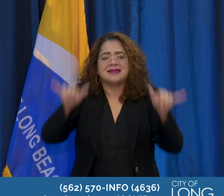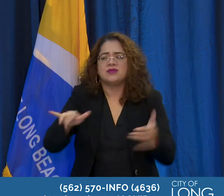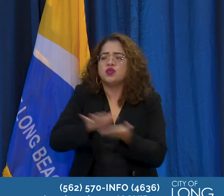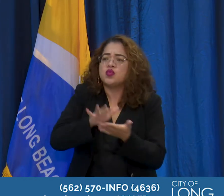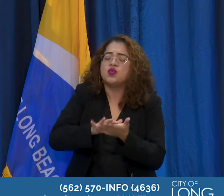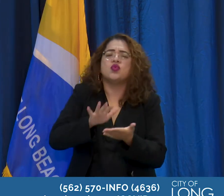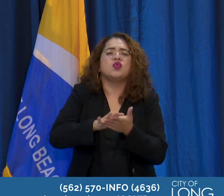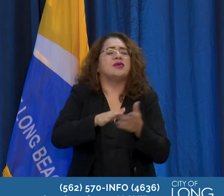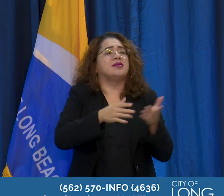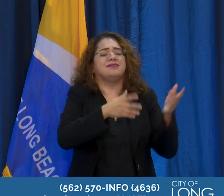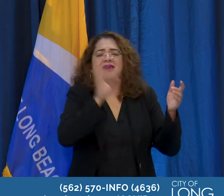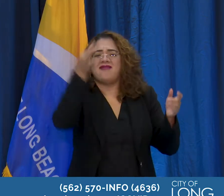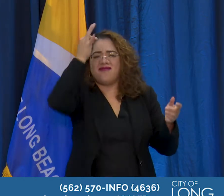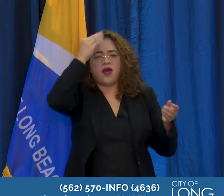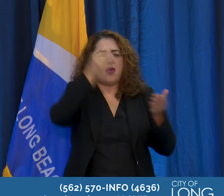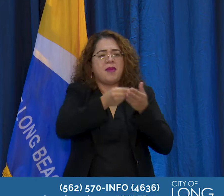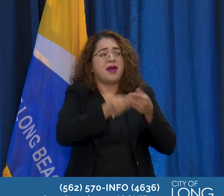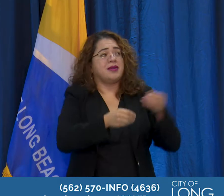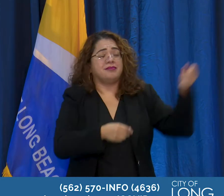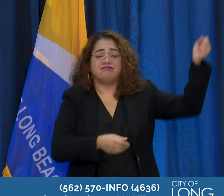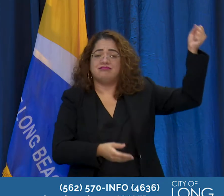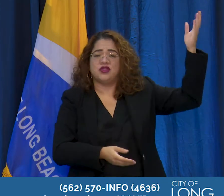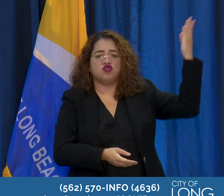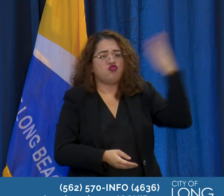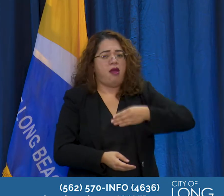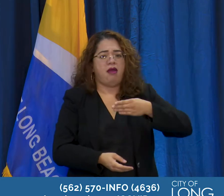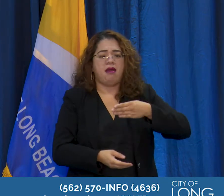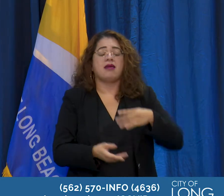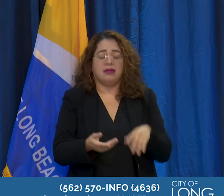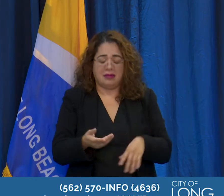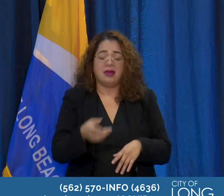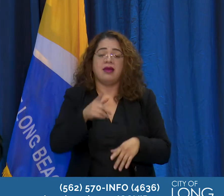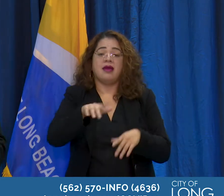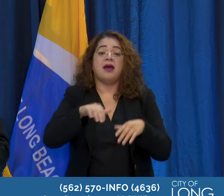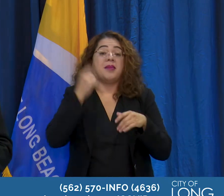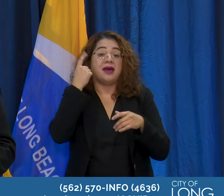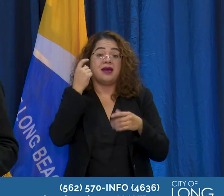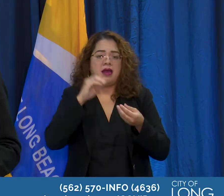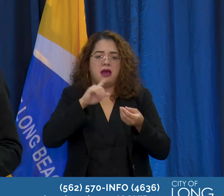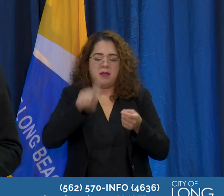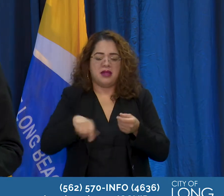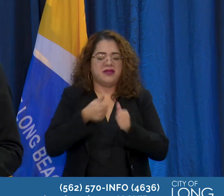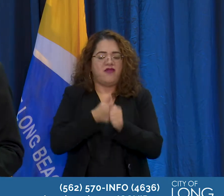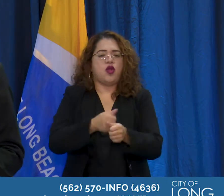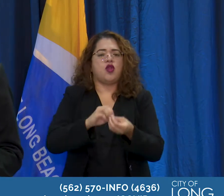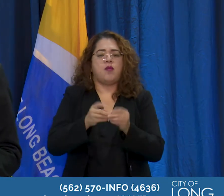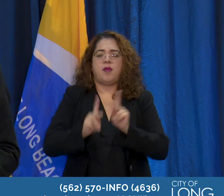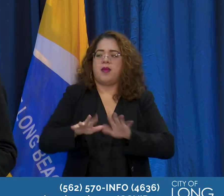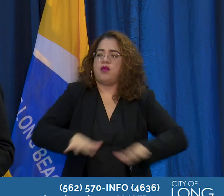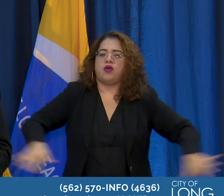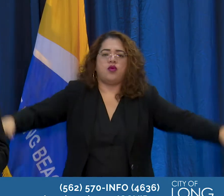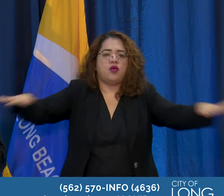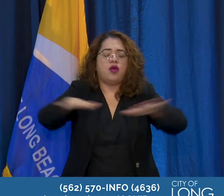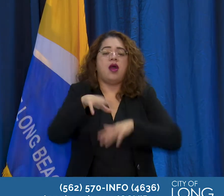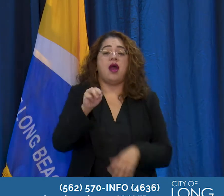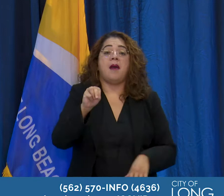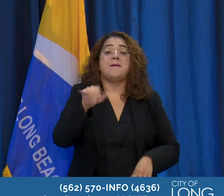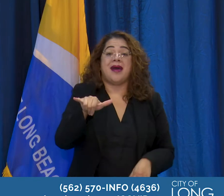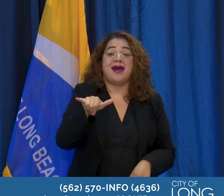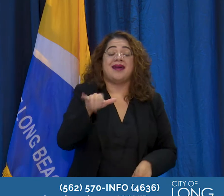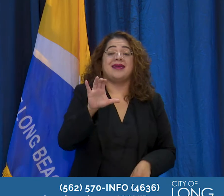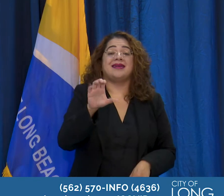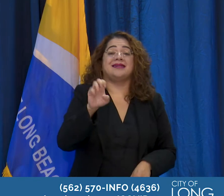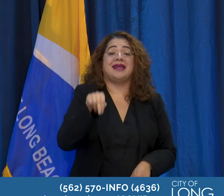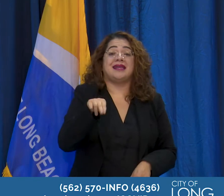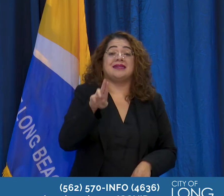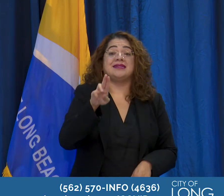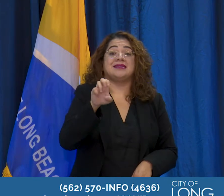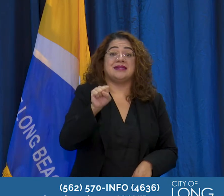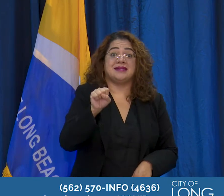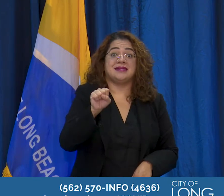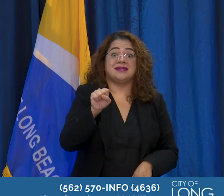And the easiest way is to go to my2020census.gov. my2020census.gov.